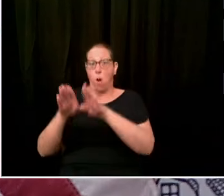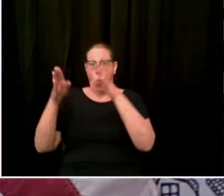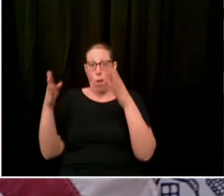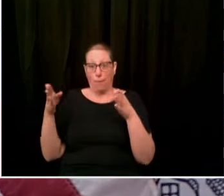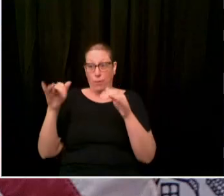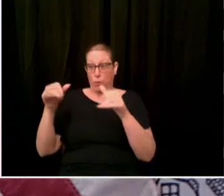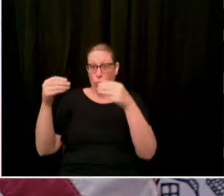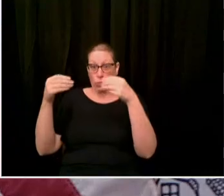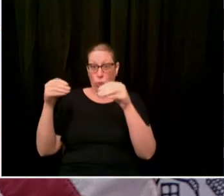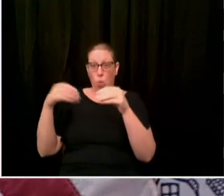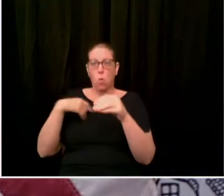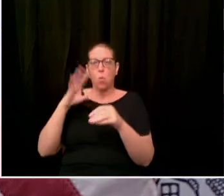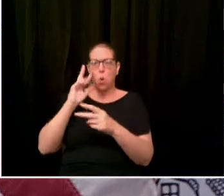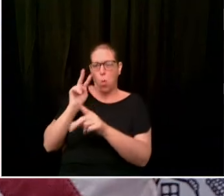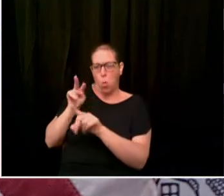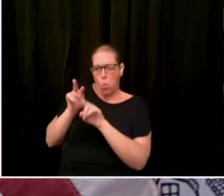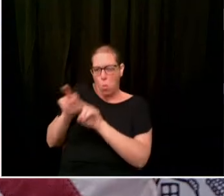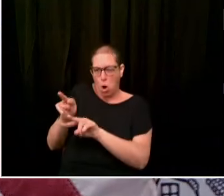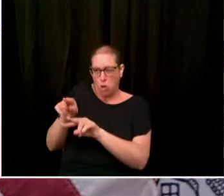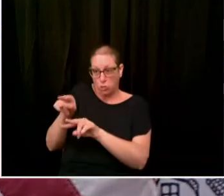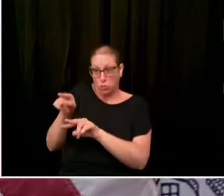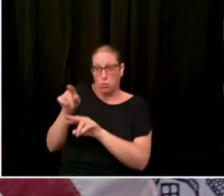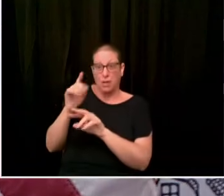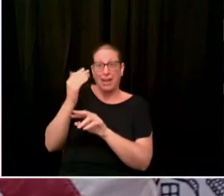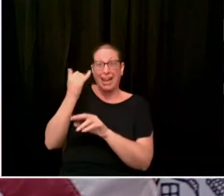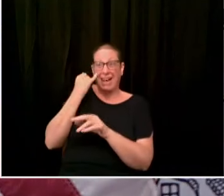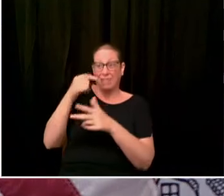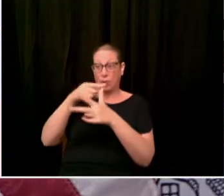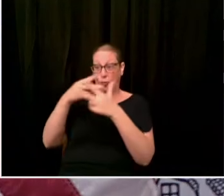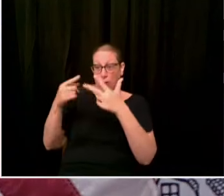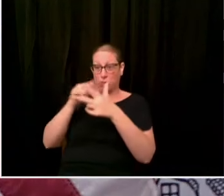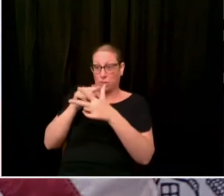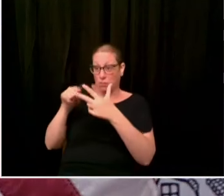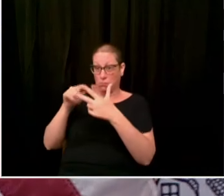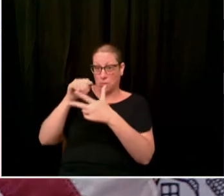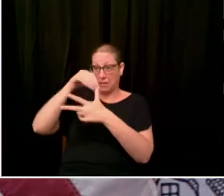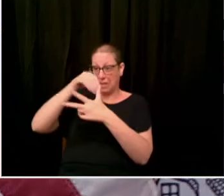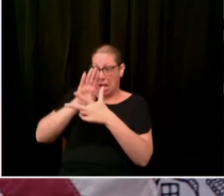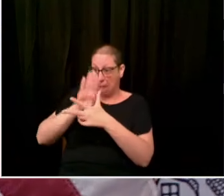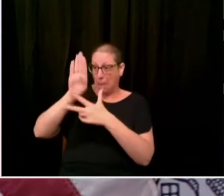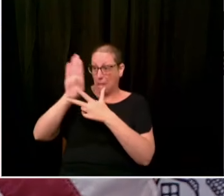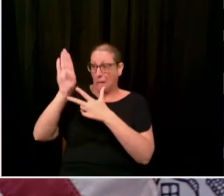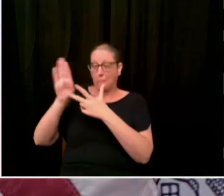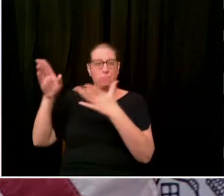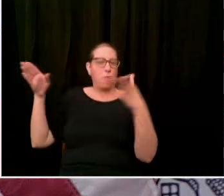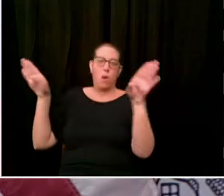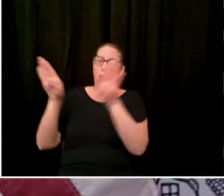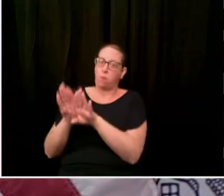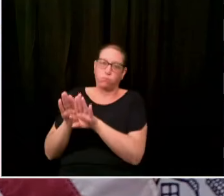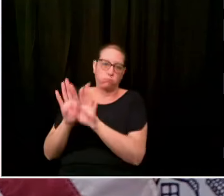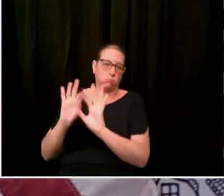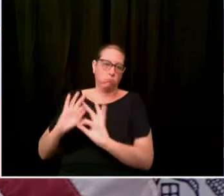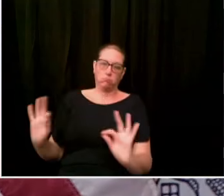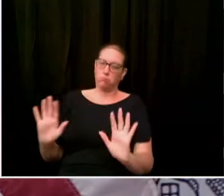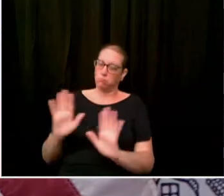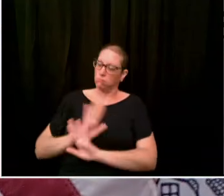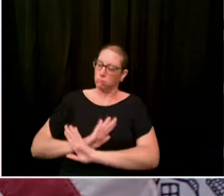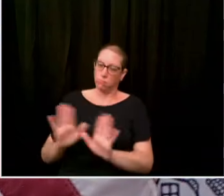SAFE ENOUGH TO DO. ONCE WE DO IT, WE'RE GOING TO MONITOR INTENSITY TO MAKE SURE PEOPLE FOLLOW THE RULES. IF THEY DON'T,